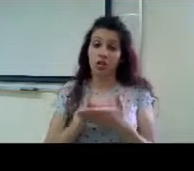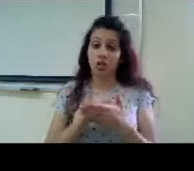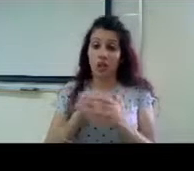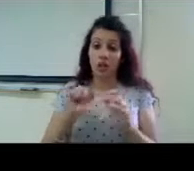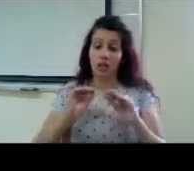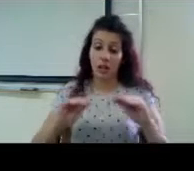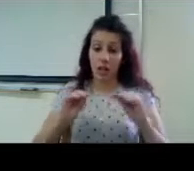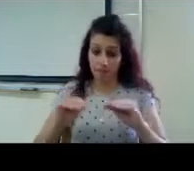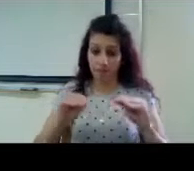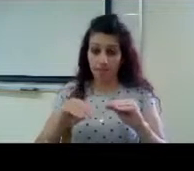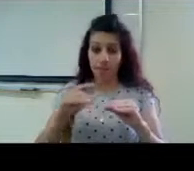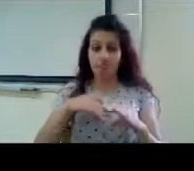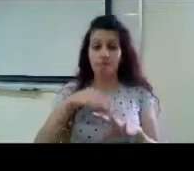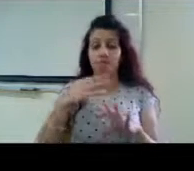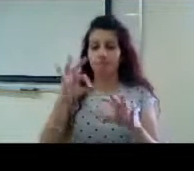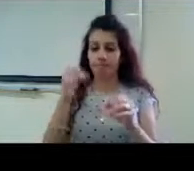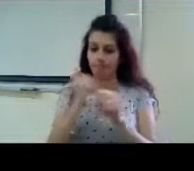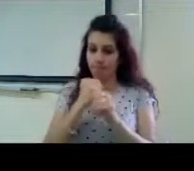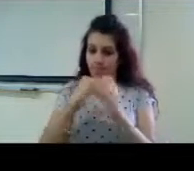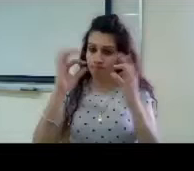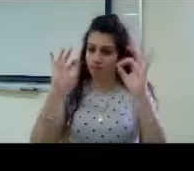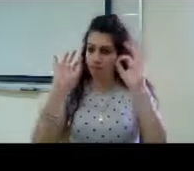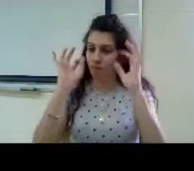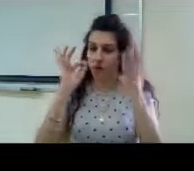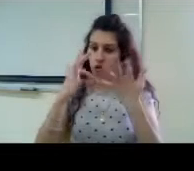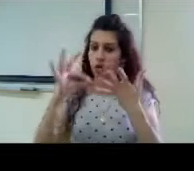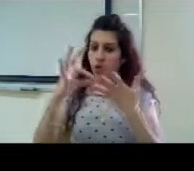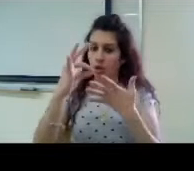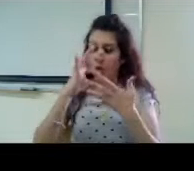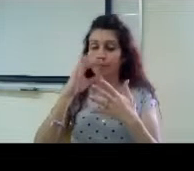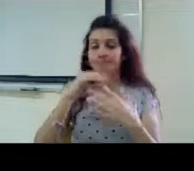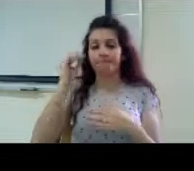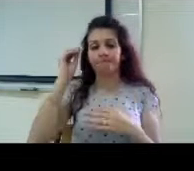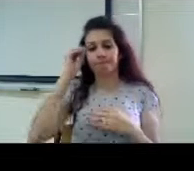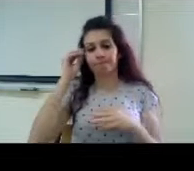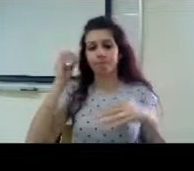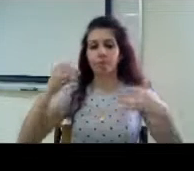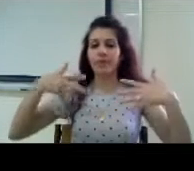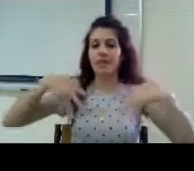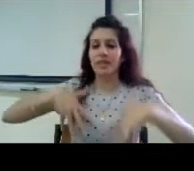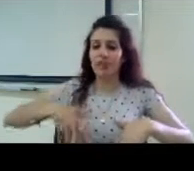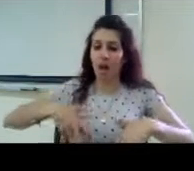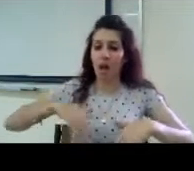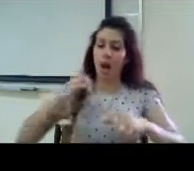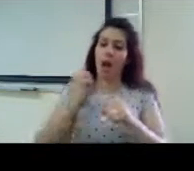face-to-face and online learning ideally its methods have been particularly